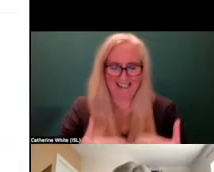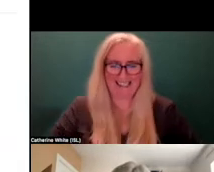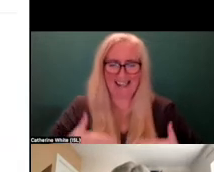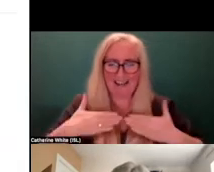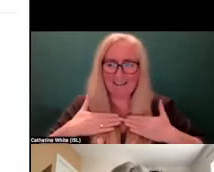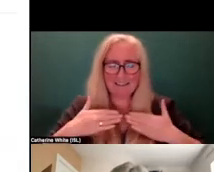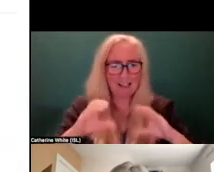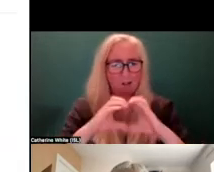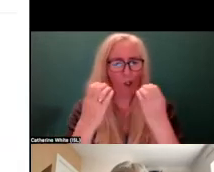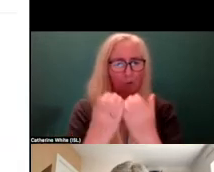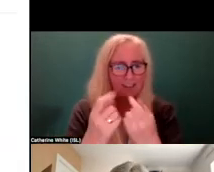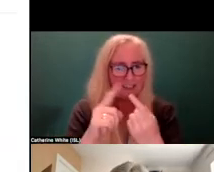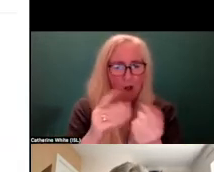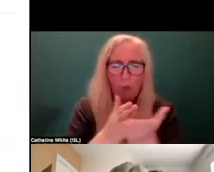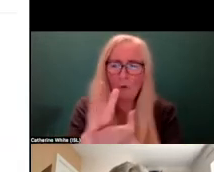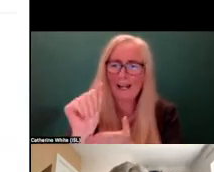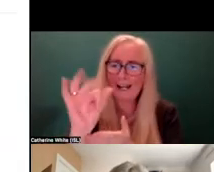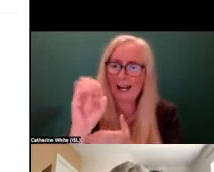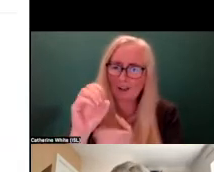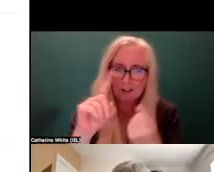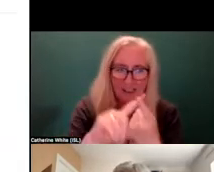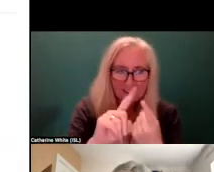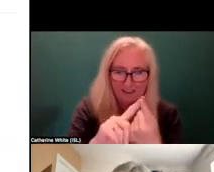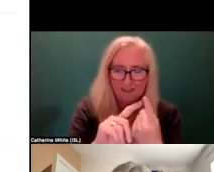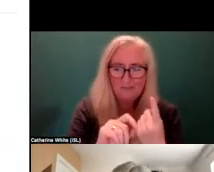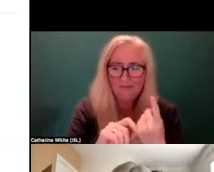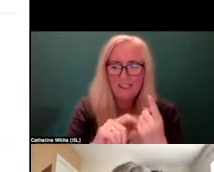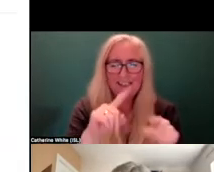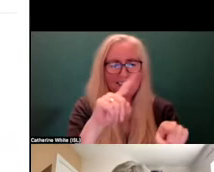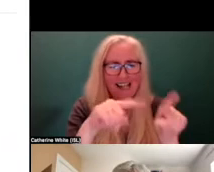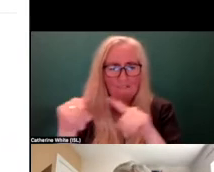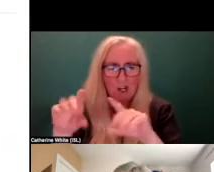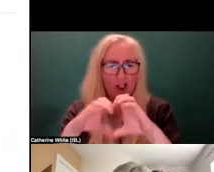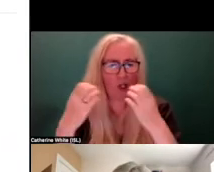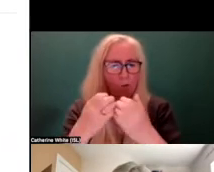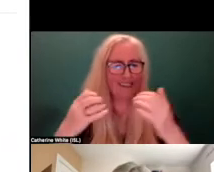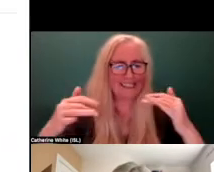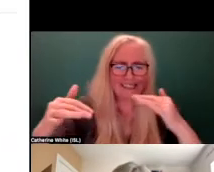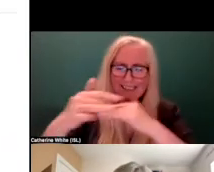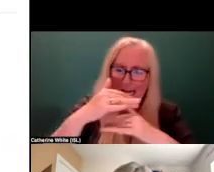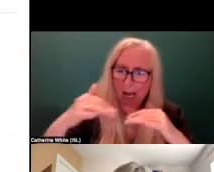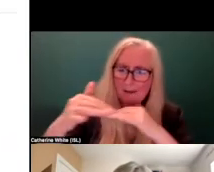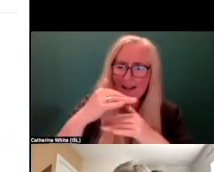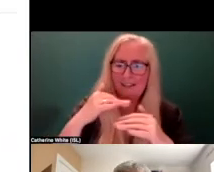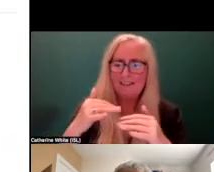forming authentic communities for ageing. I think that's around being responsive to diverse community dynamics, whether